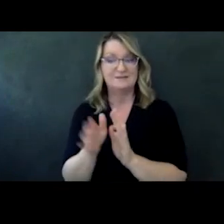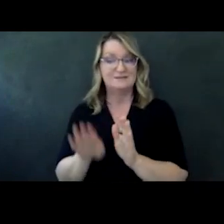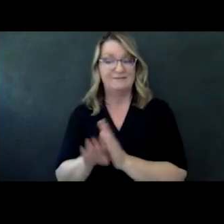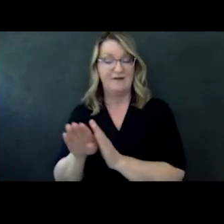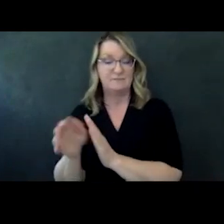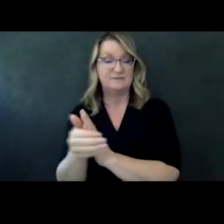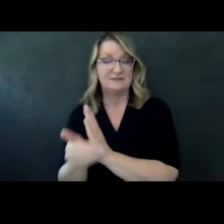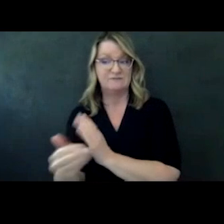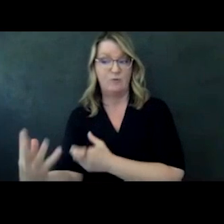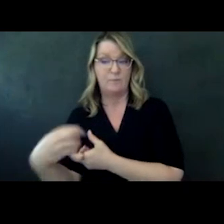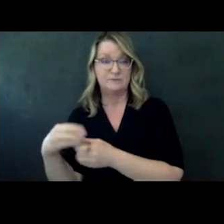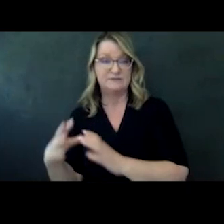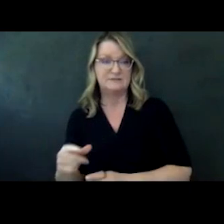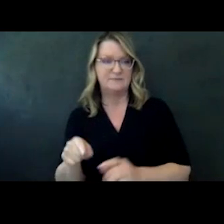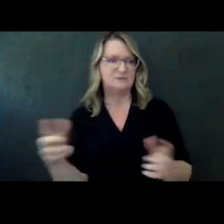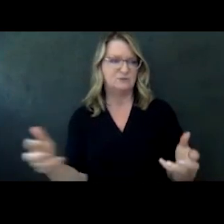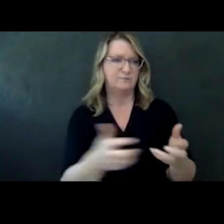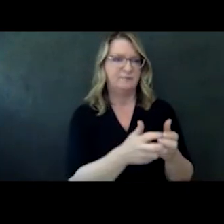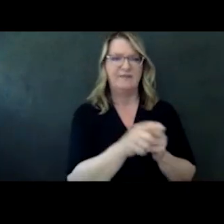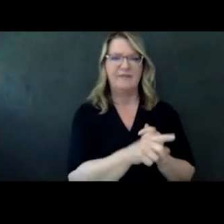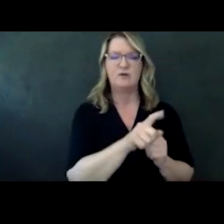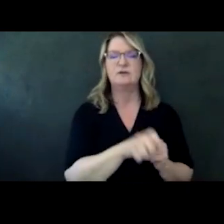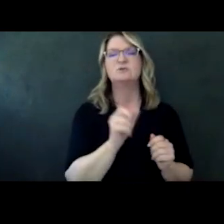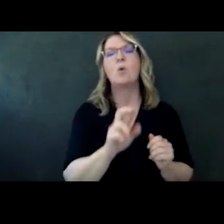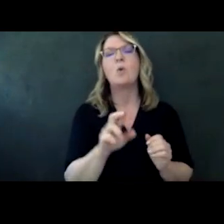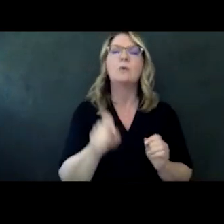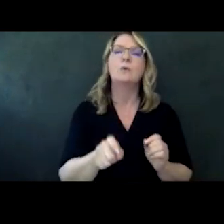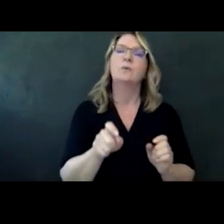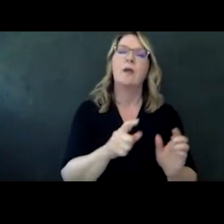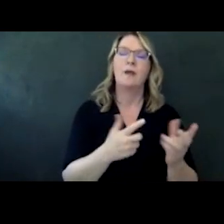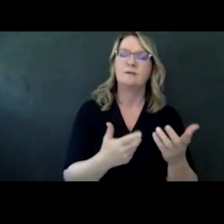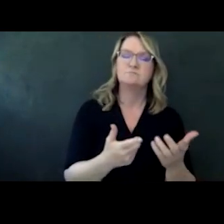Better yet, you can highlight how you solve staffing issues for some of their peers with